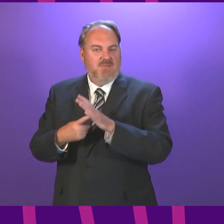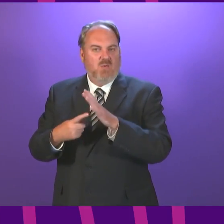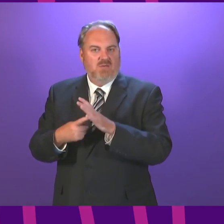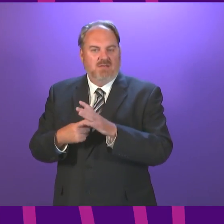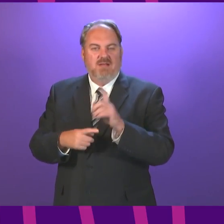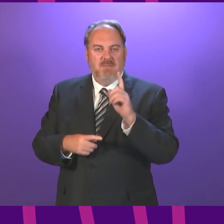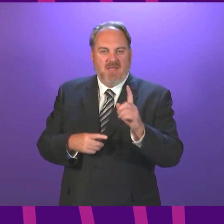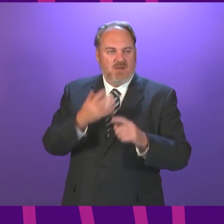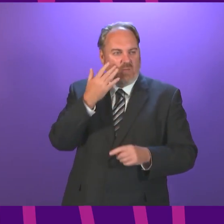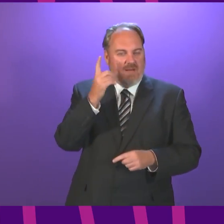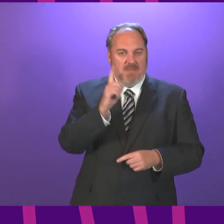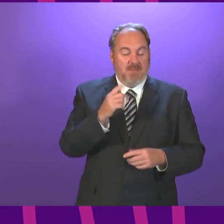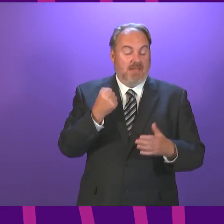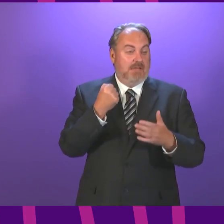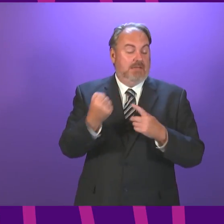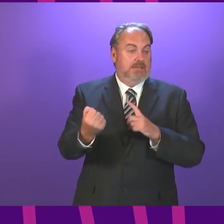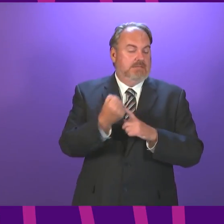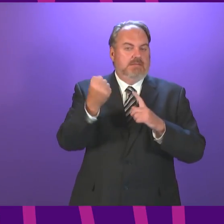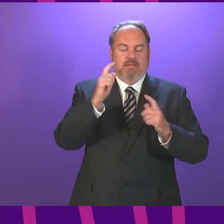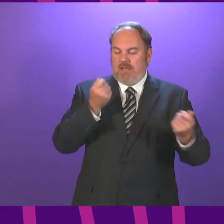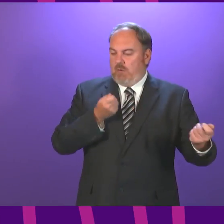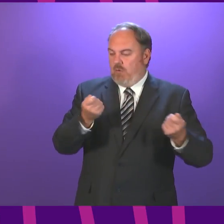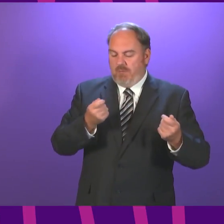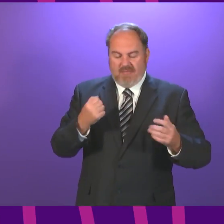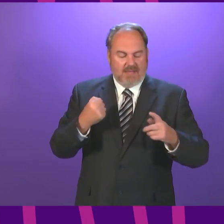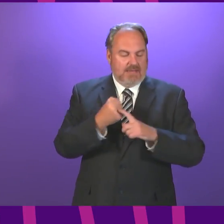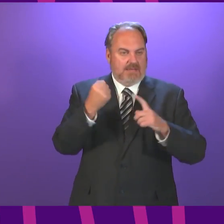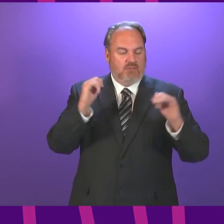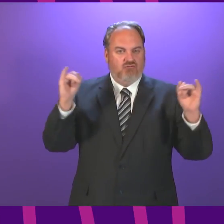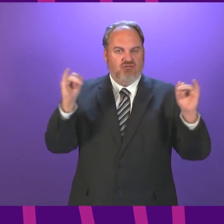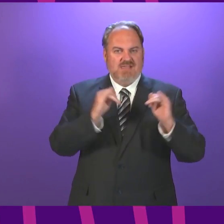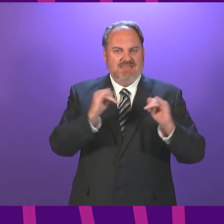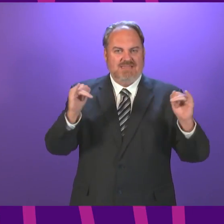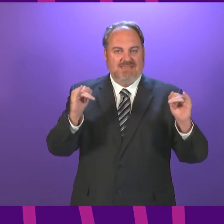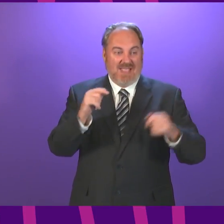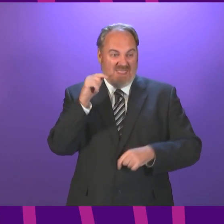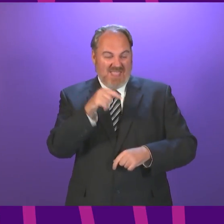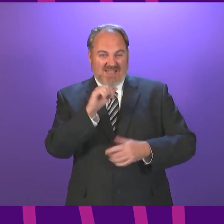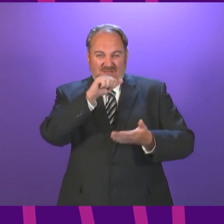a crisis point, it is imperative that we offer them help as quickly as possible.